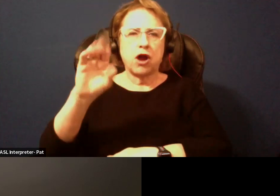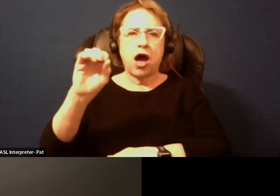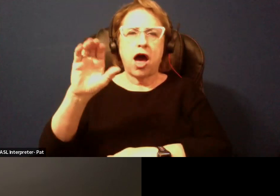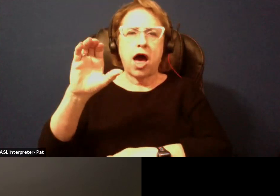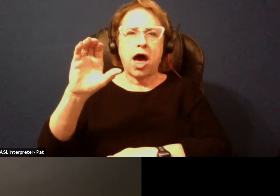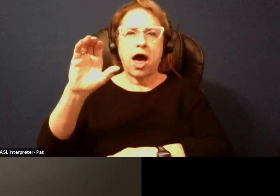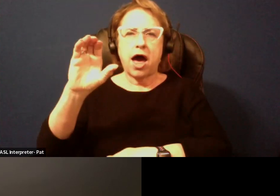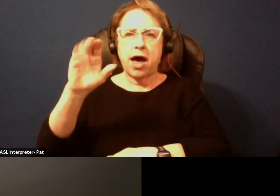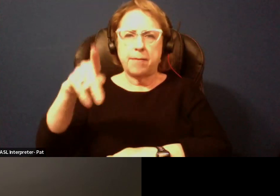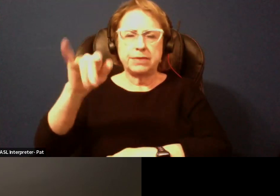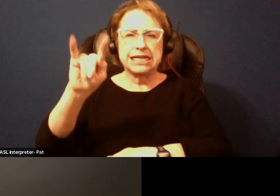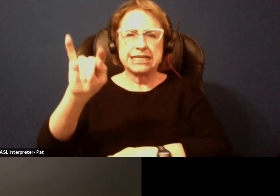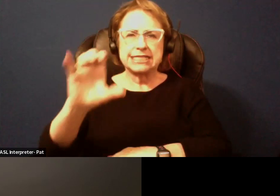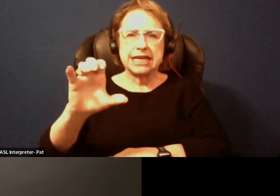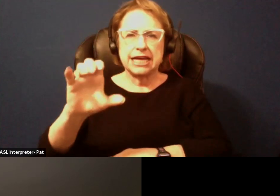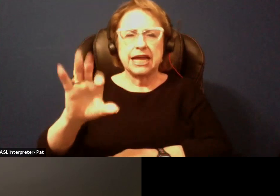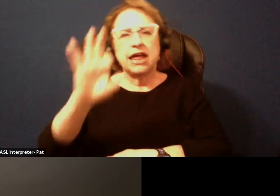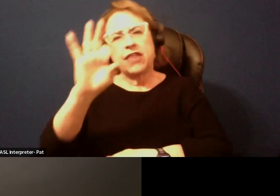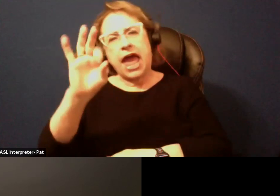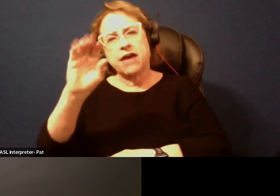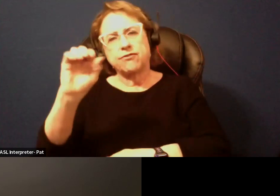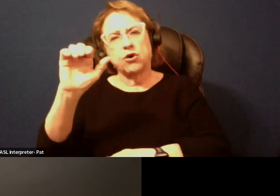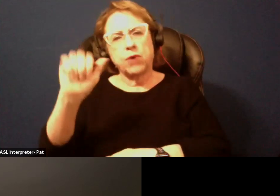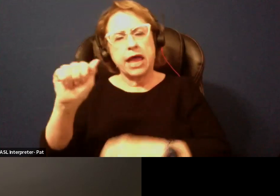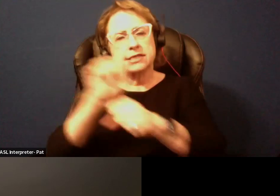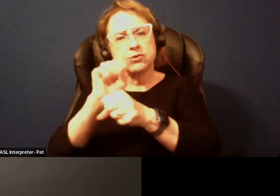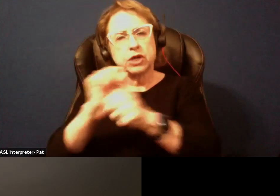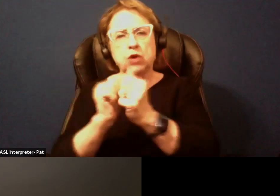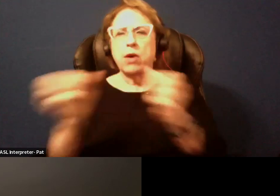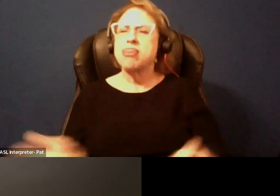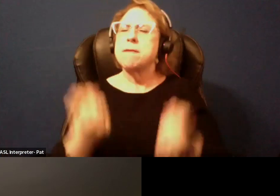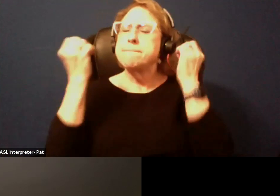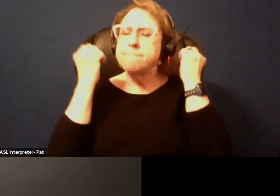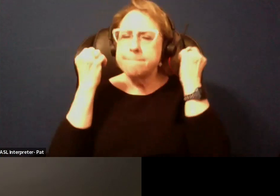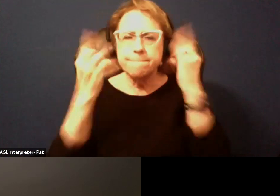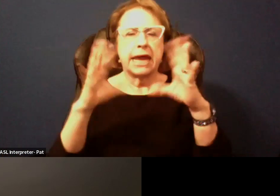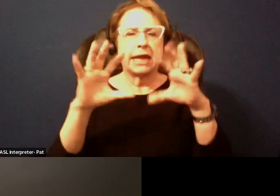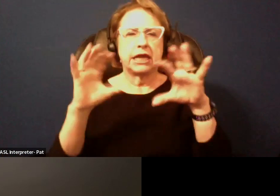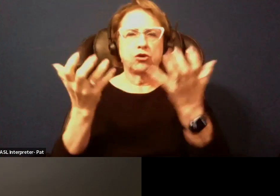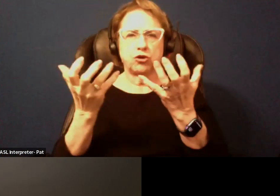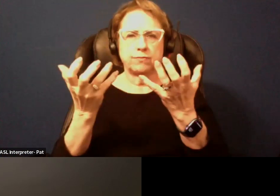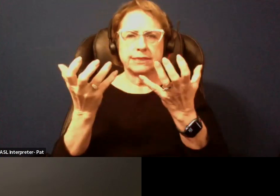arm paper hanger working with a lot of groups because there's a lot more than broadband that